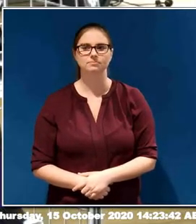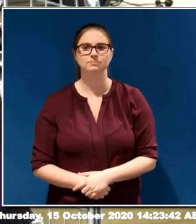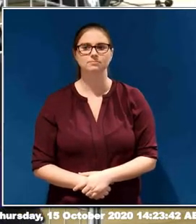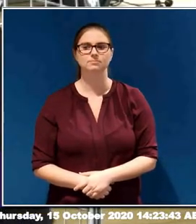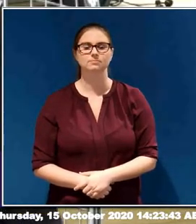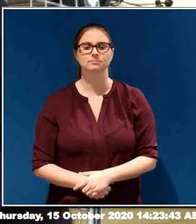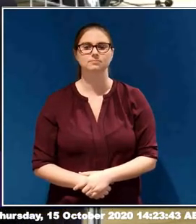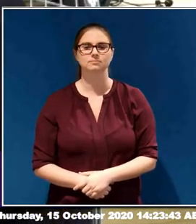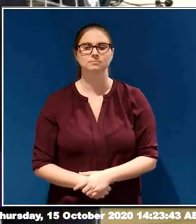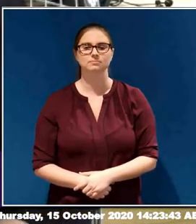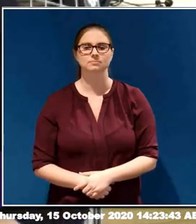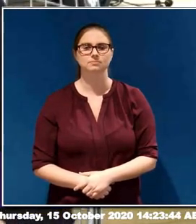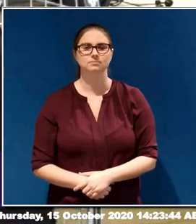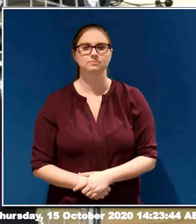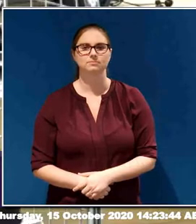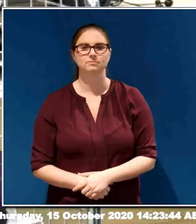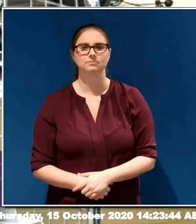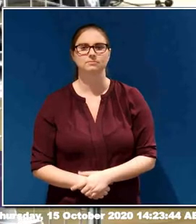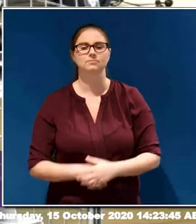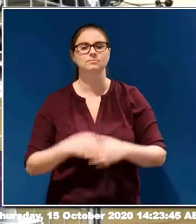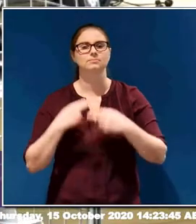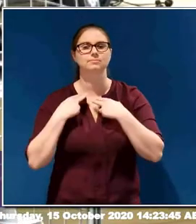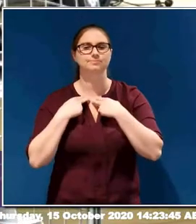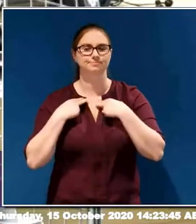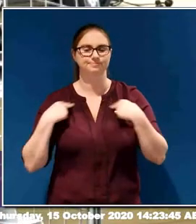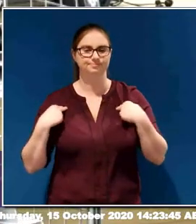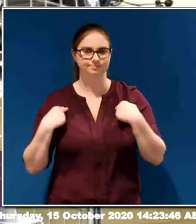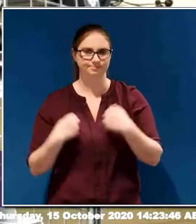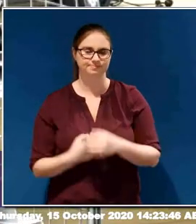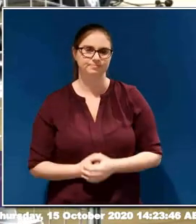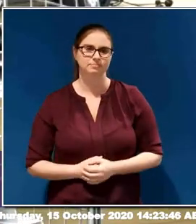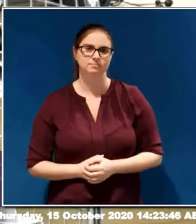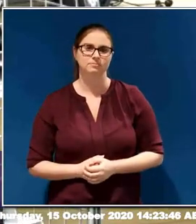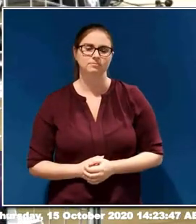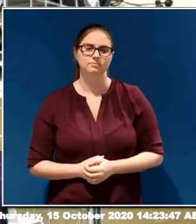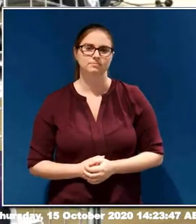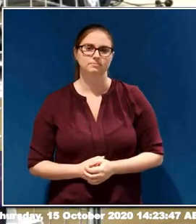In your experience for students with disability, and again, I don't wish